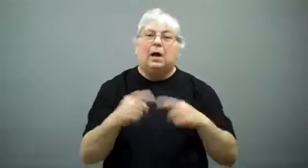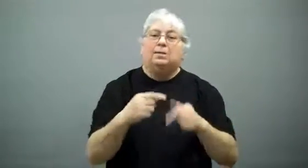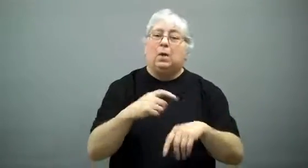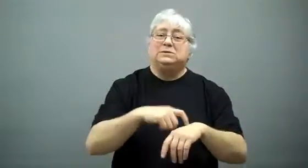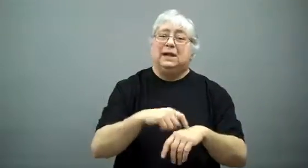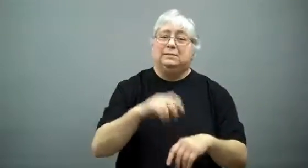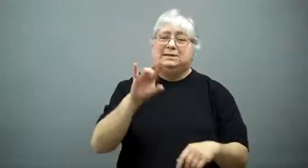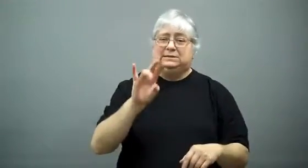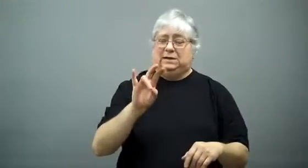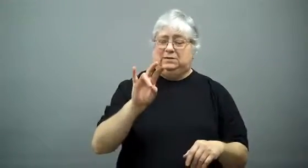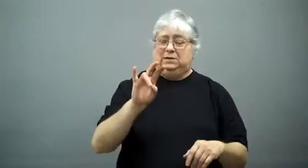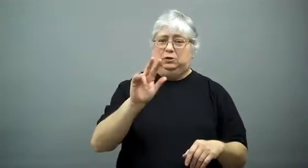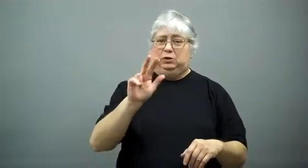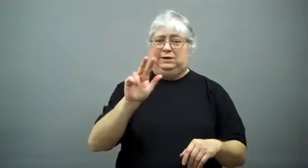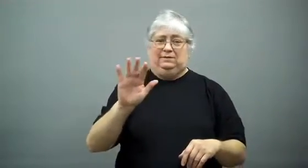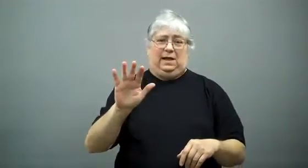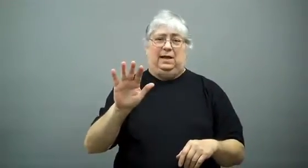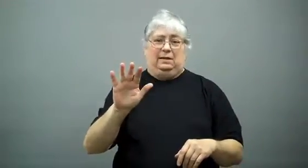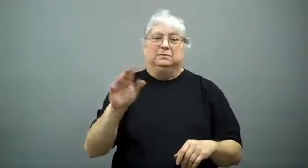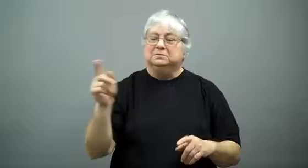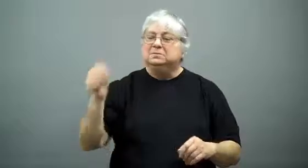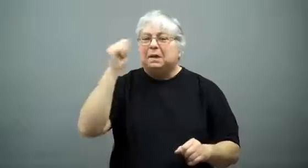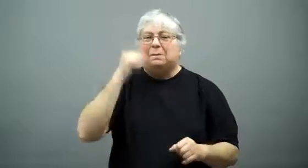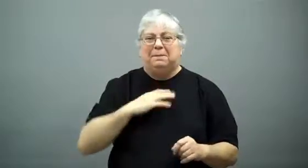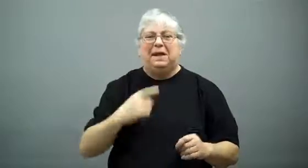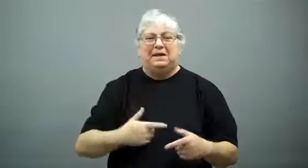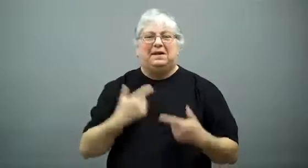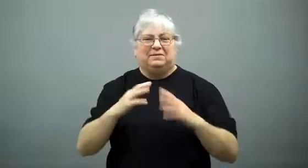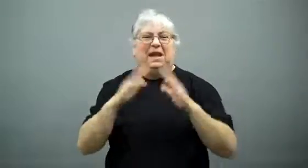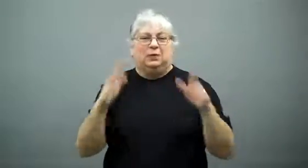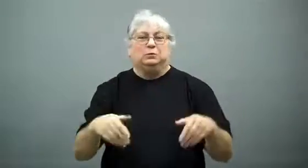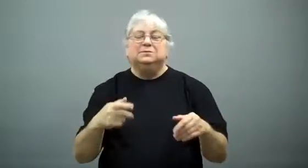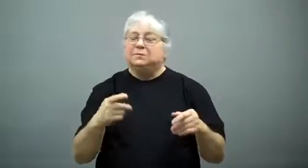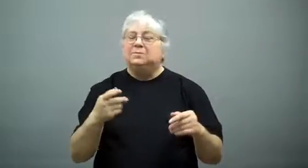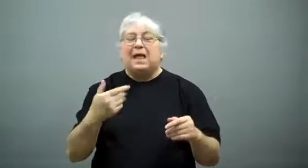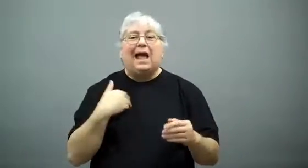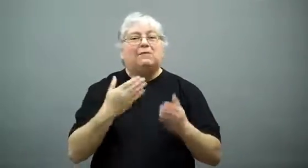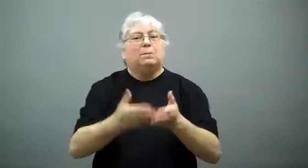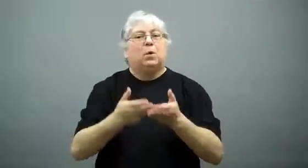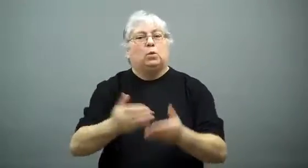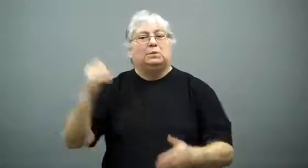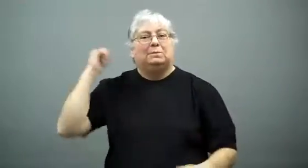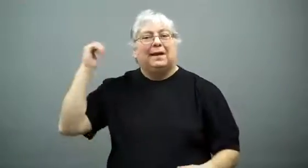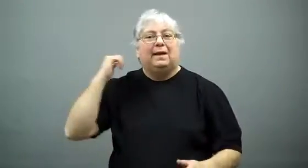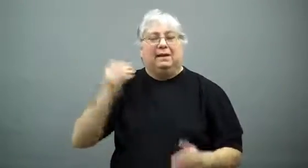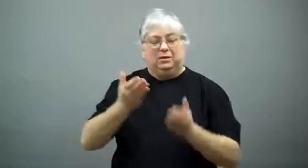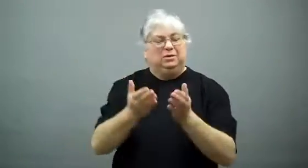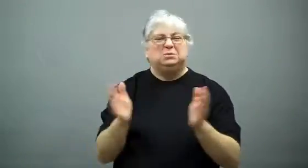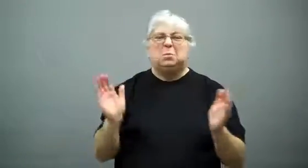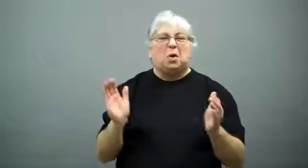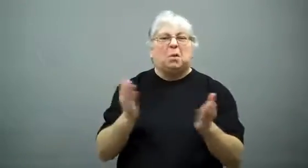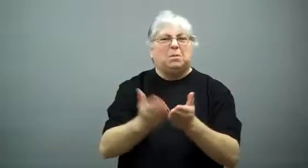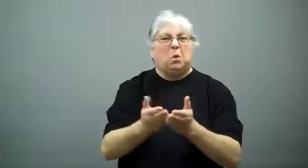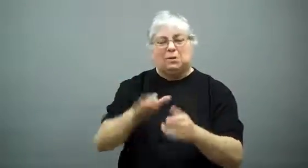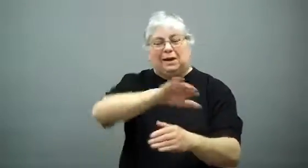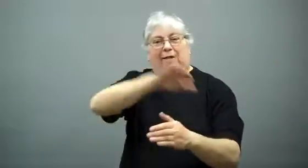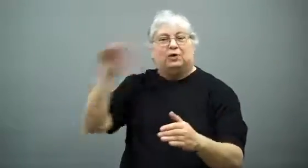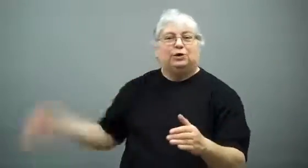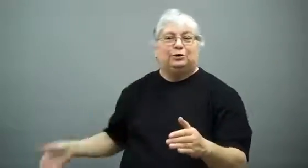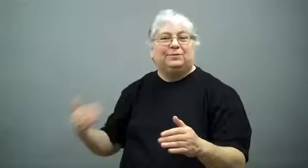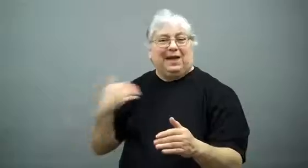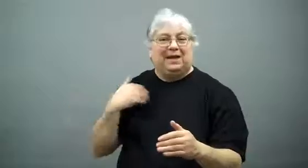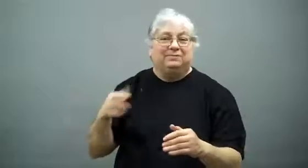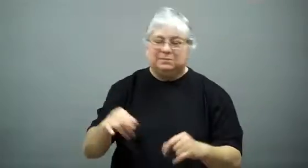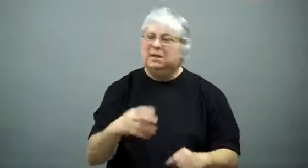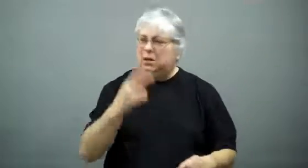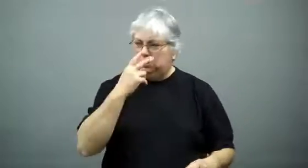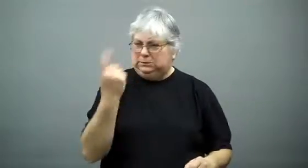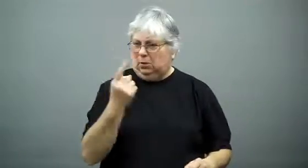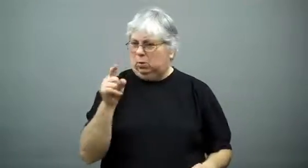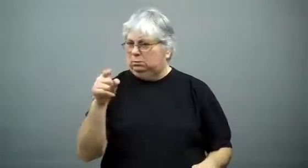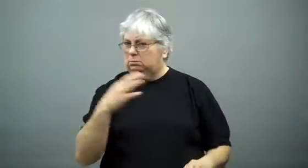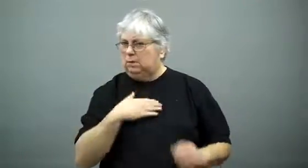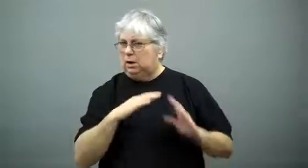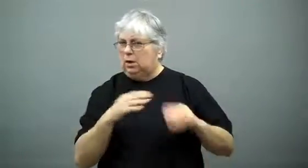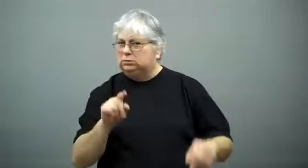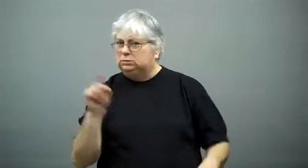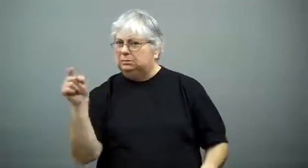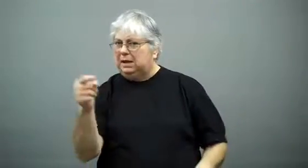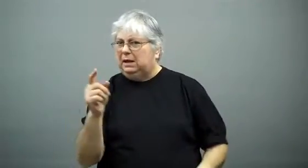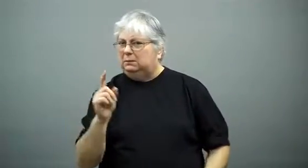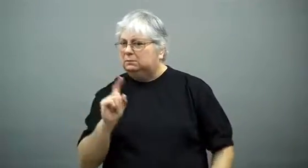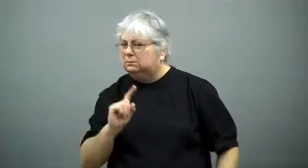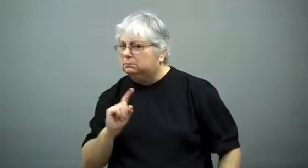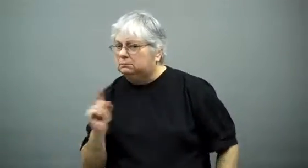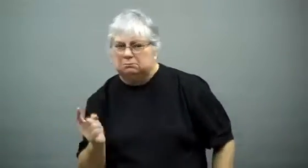At about 7:35, a homeowner had a small covered boat in his backyard.